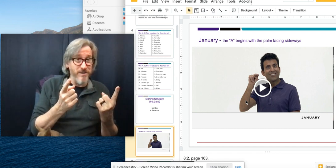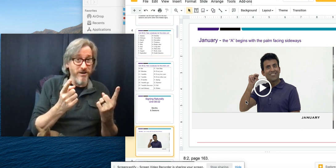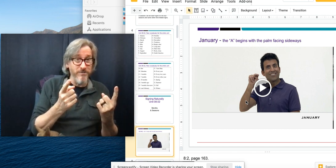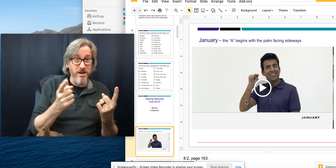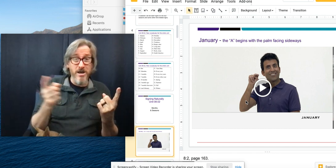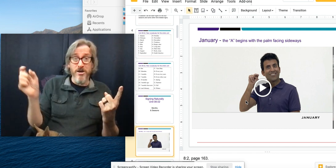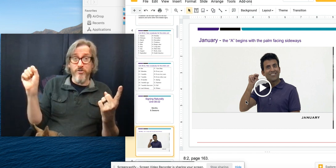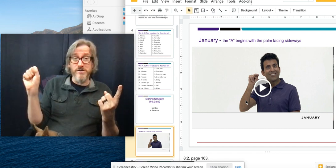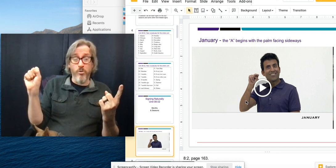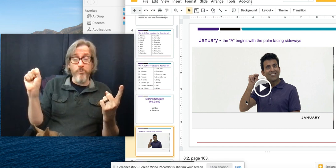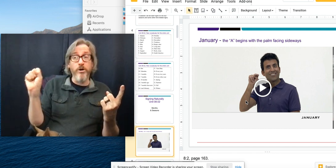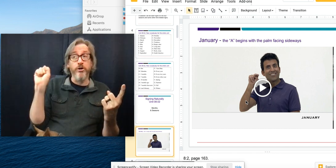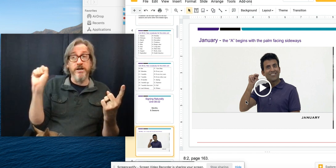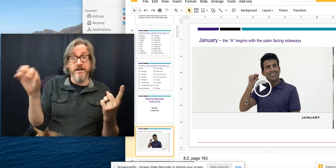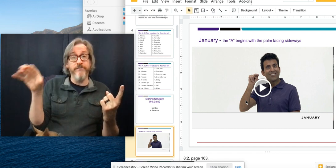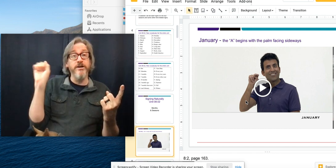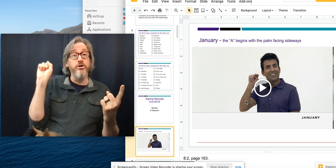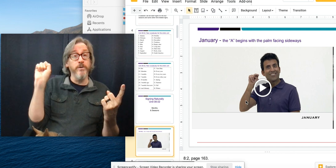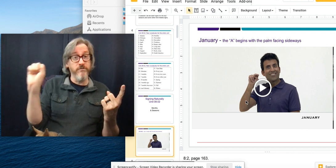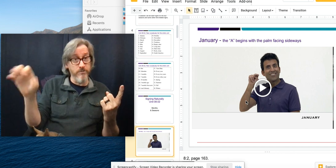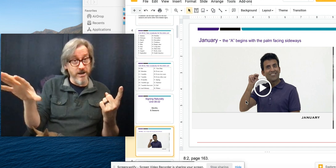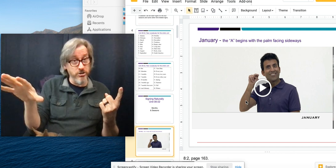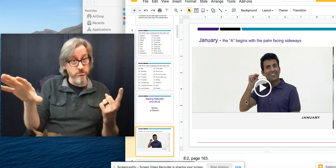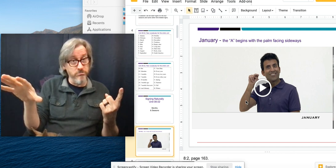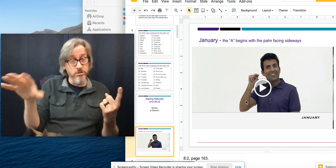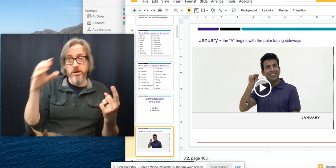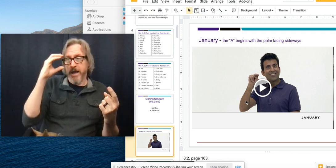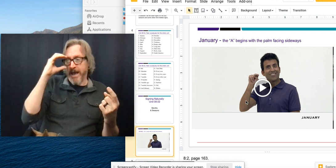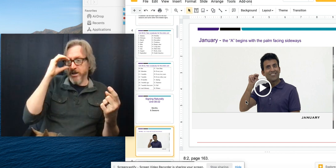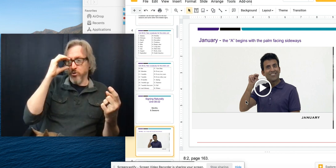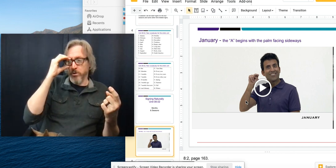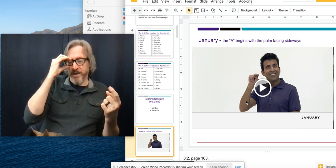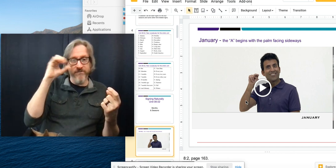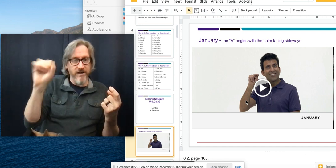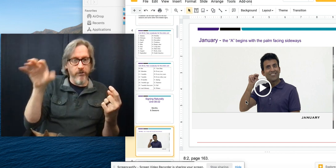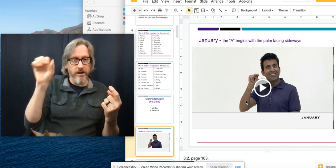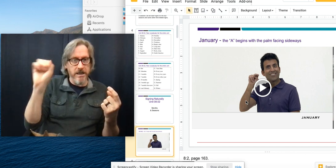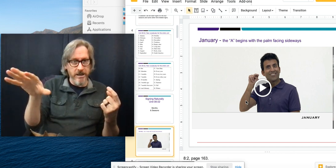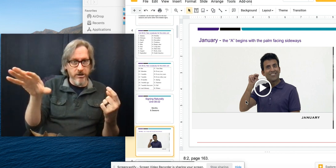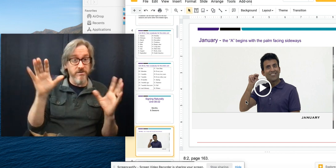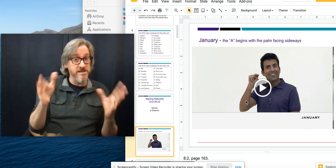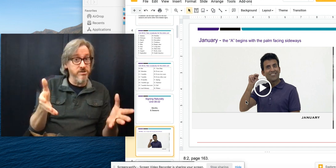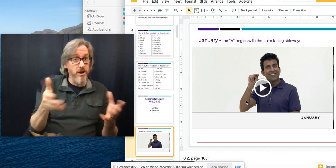finger styling there's one where you're giving new information and you're being very clear this is